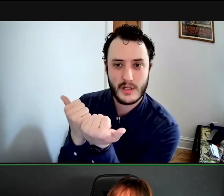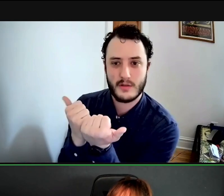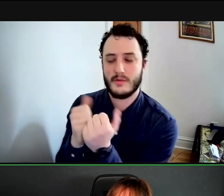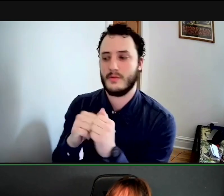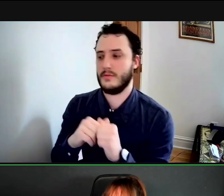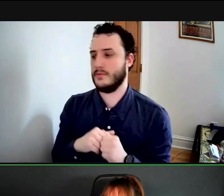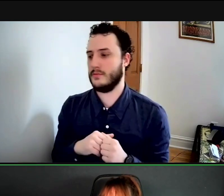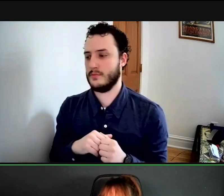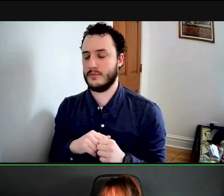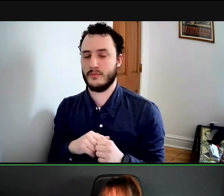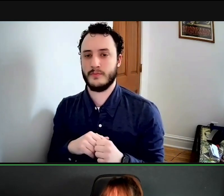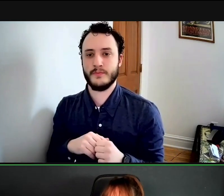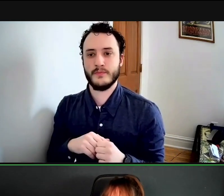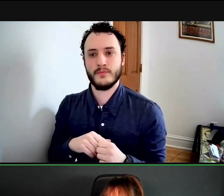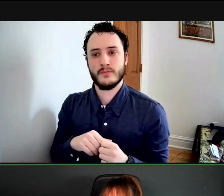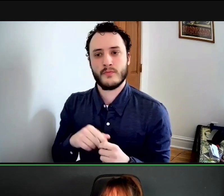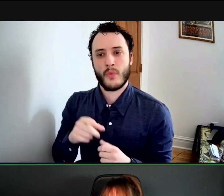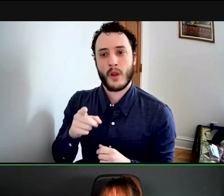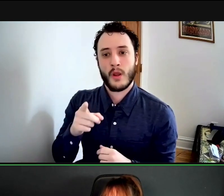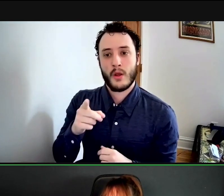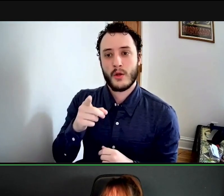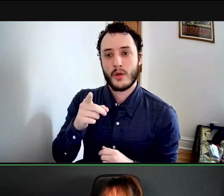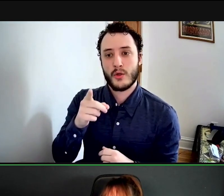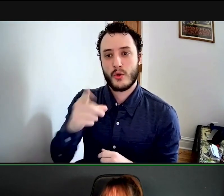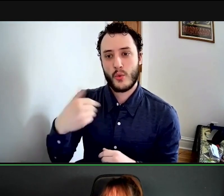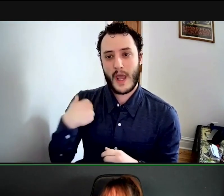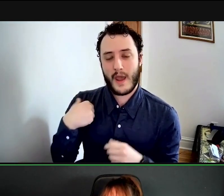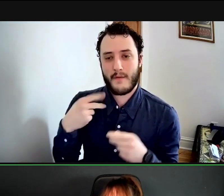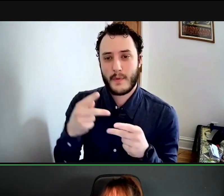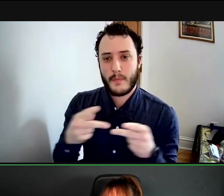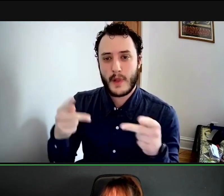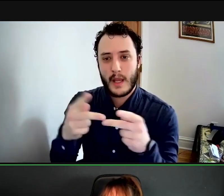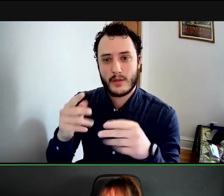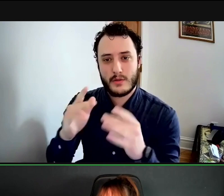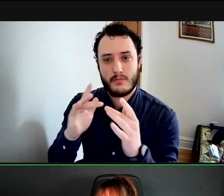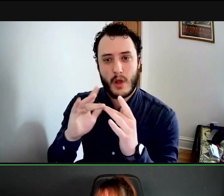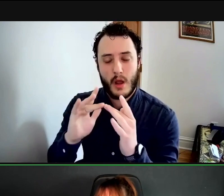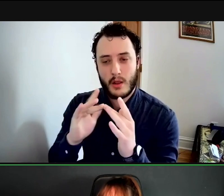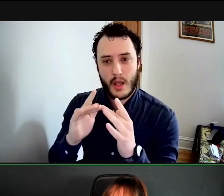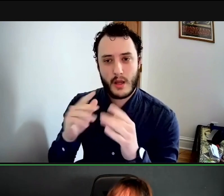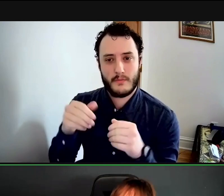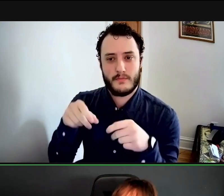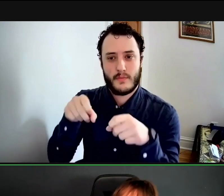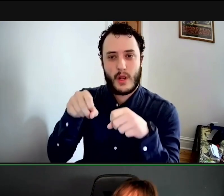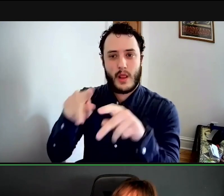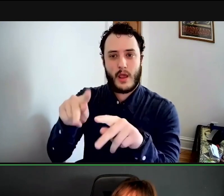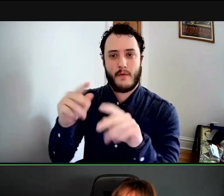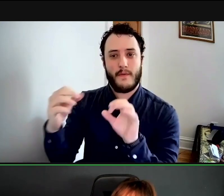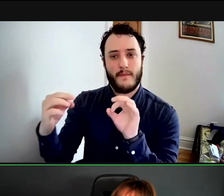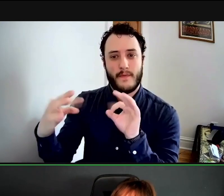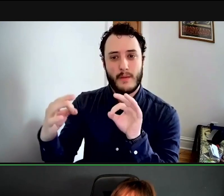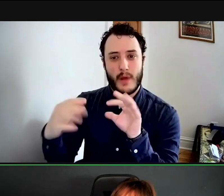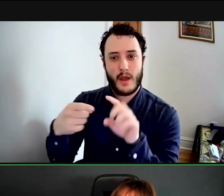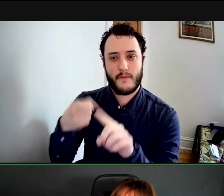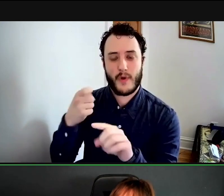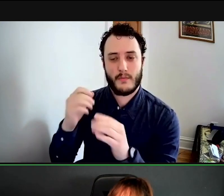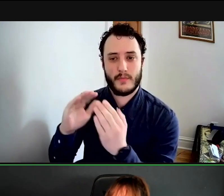Do you hire interpreters through independent contracts? Or do you use an agency?